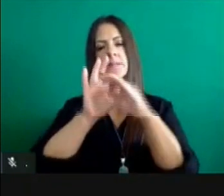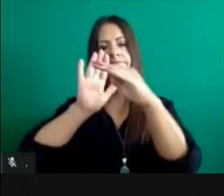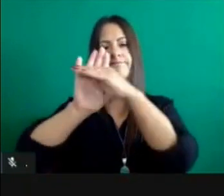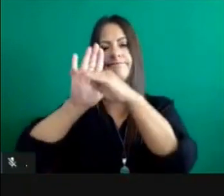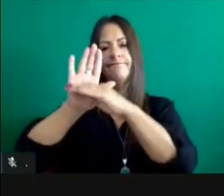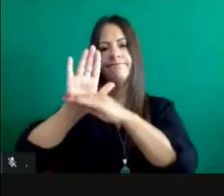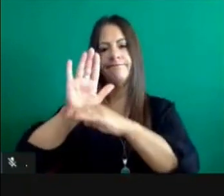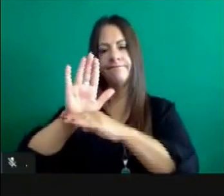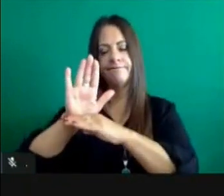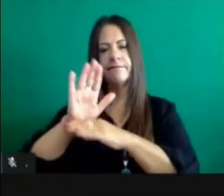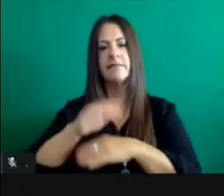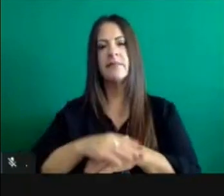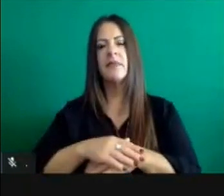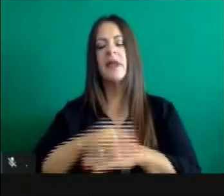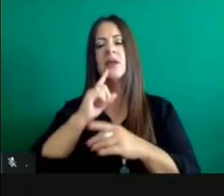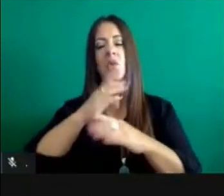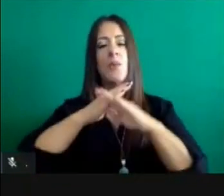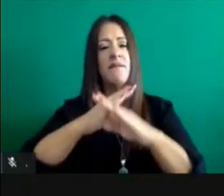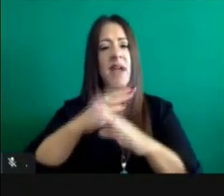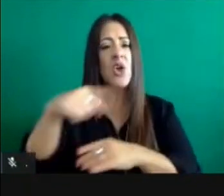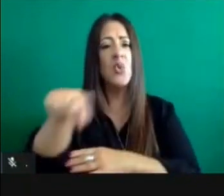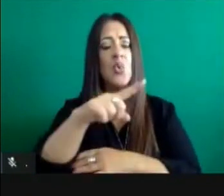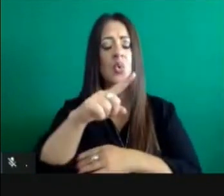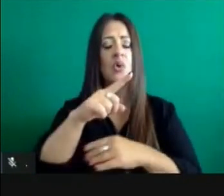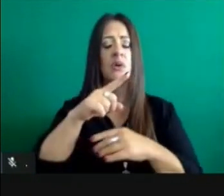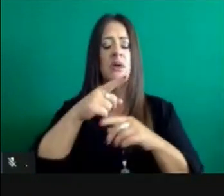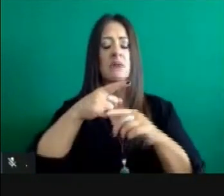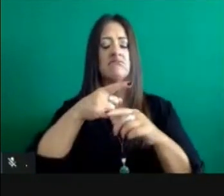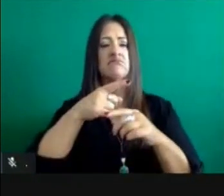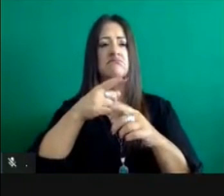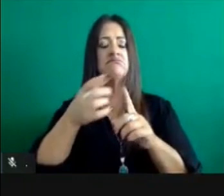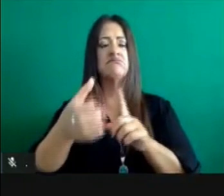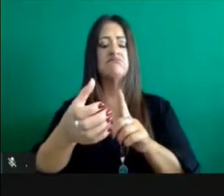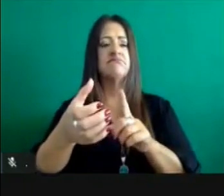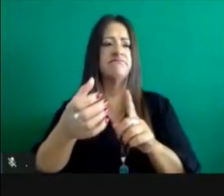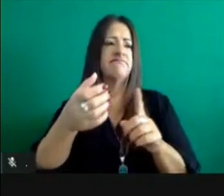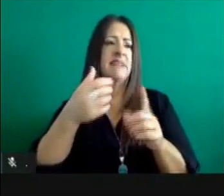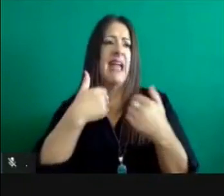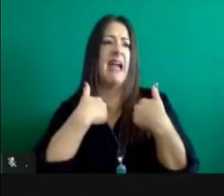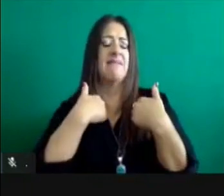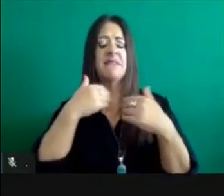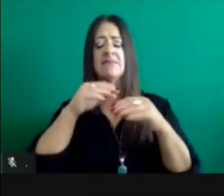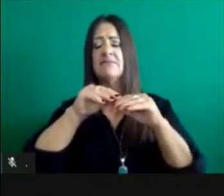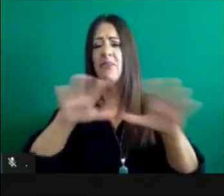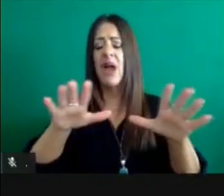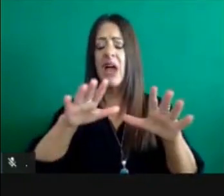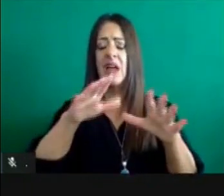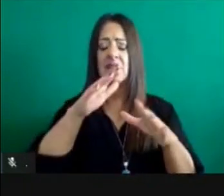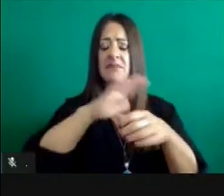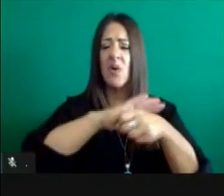SO, BEFORE WRAPPING UP, I WILL END WITH THE WAY WE ALWAYS ENDED, TO ENCOURAGE YOU TO FOLLOW THESE SIMPLE ACTS THAT MAKE A BIG DIFFERENCE FOR